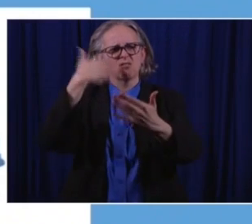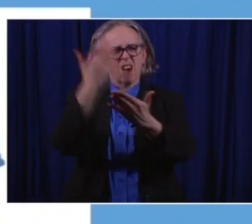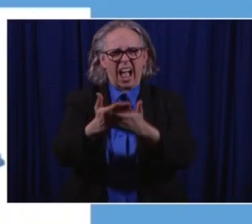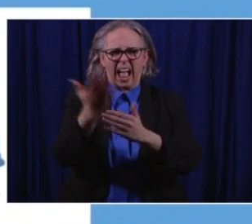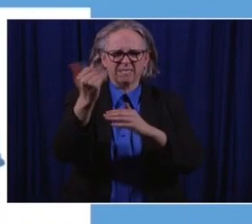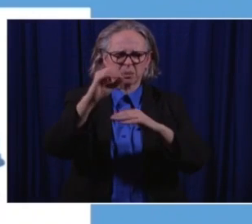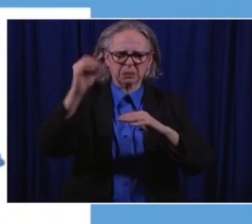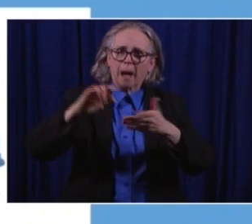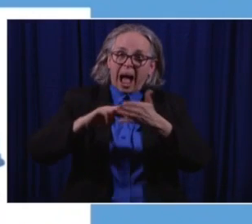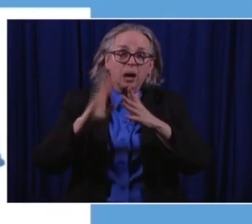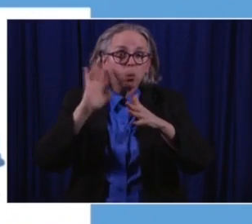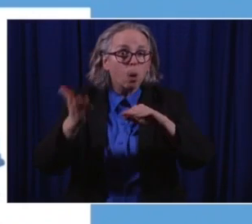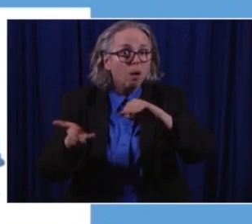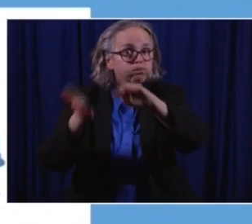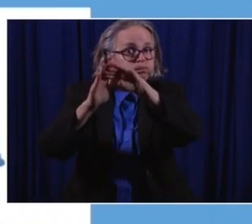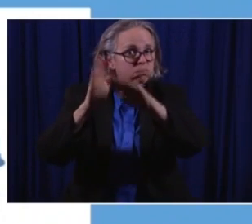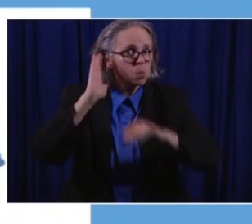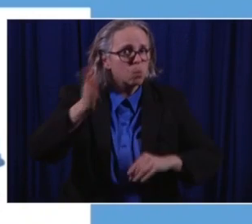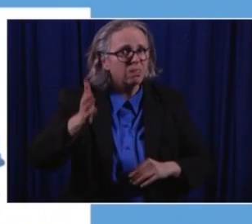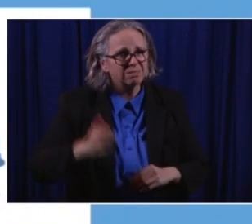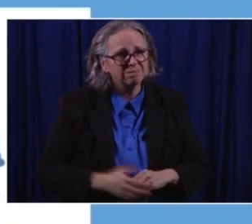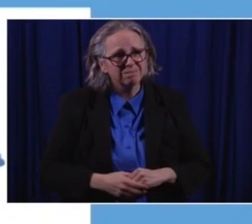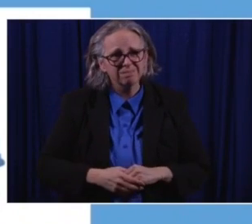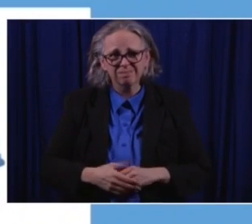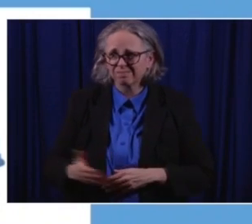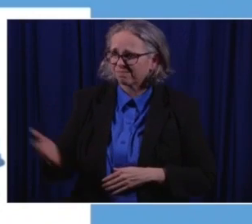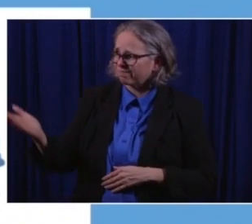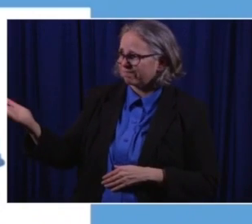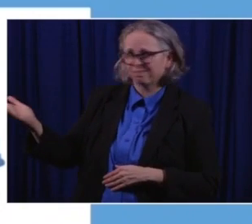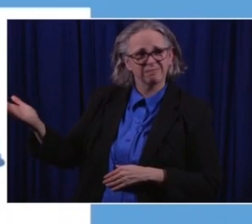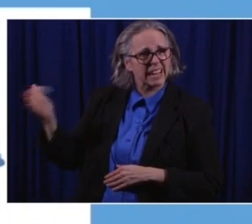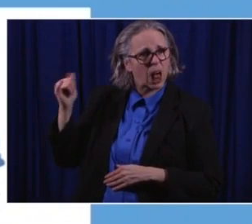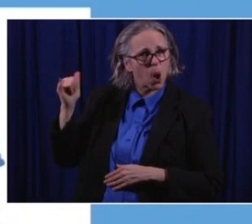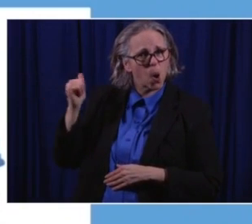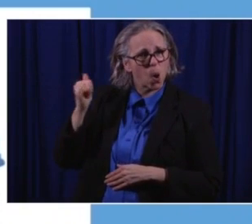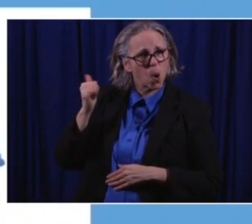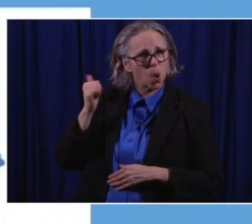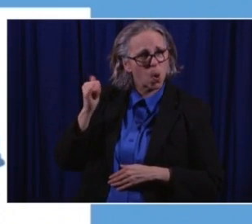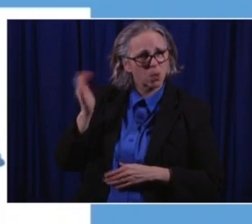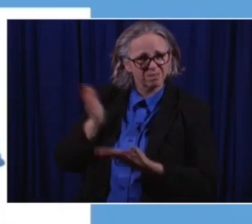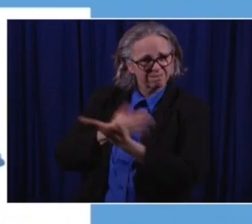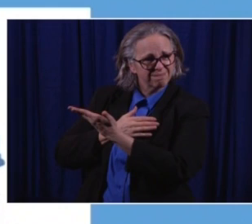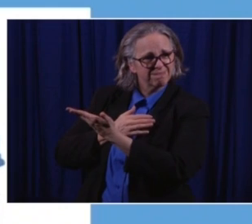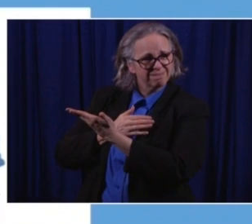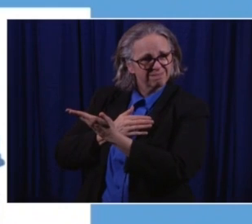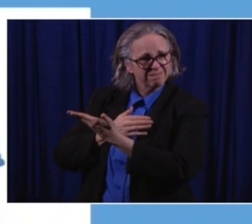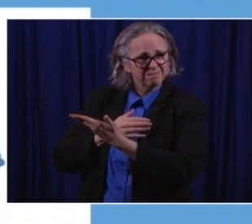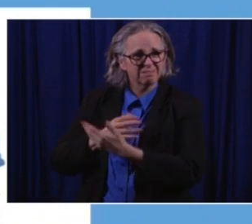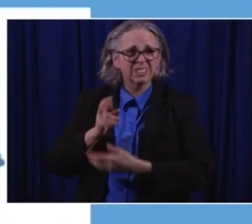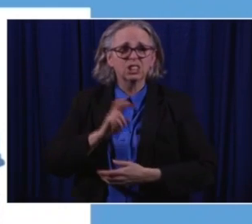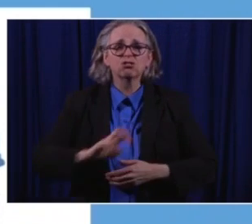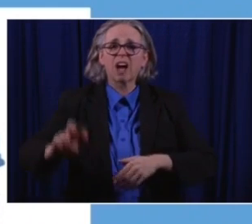positivity. Now we are one of those states that we've been warning people about so Ohio is now at 15% positivity and that